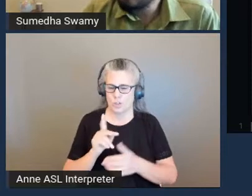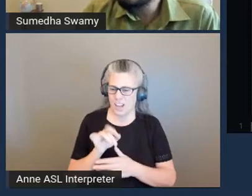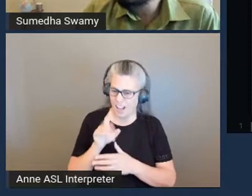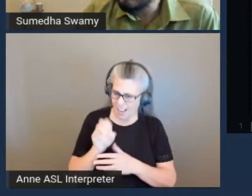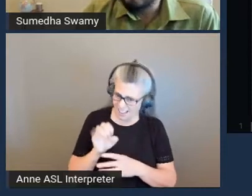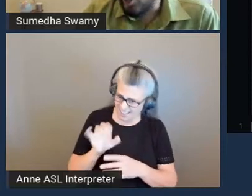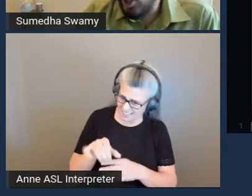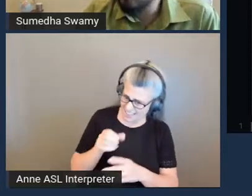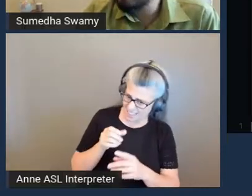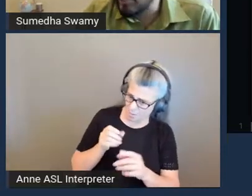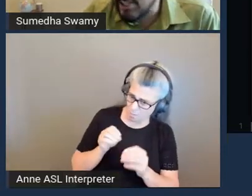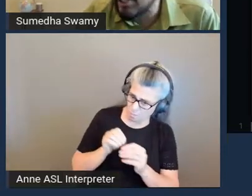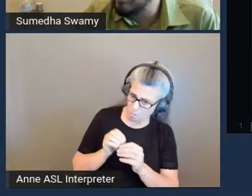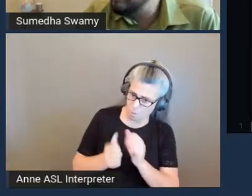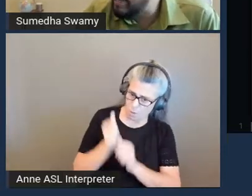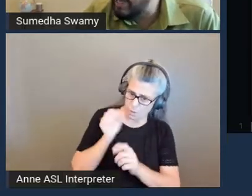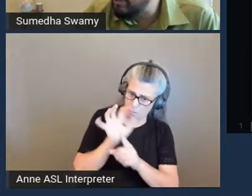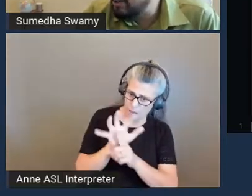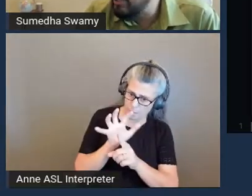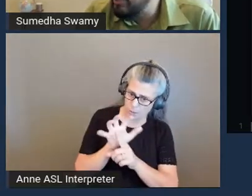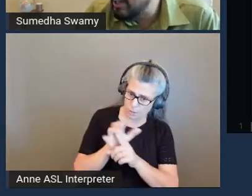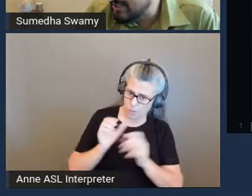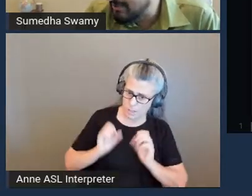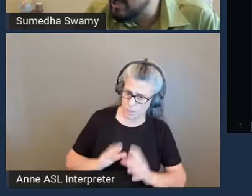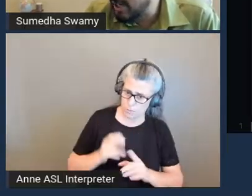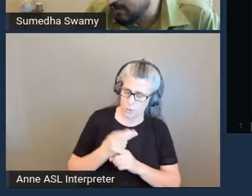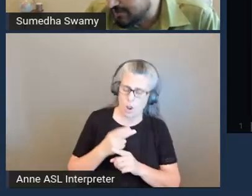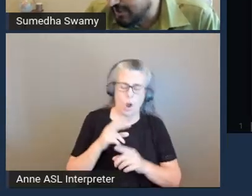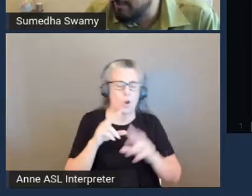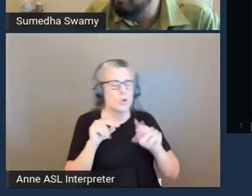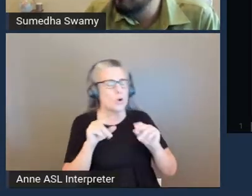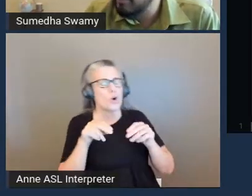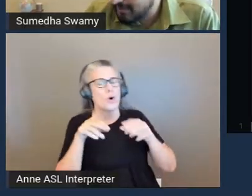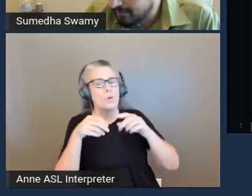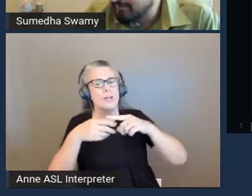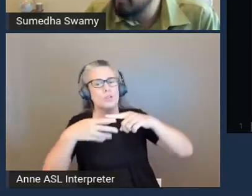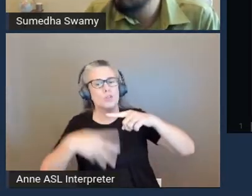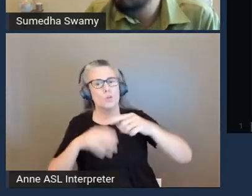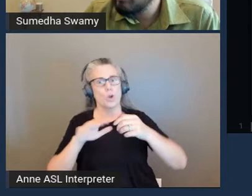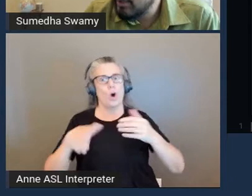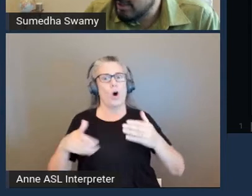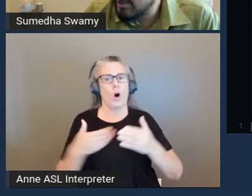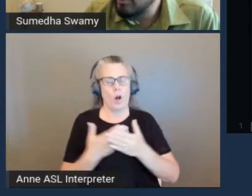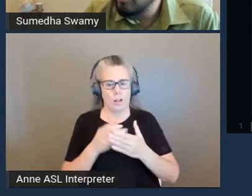No, it displays all of the clusters that are in the. Oh, so, so I'll see multiple right here,